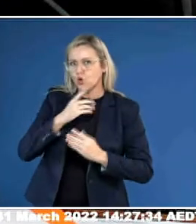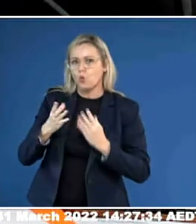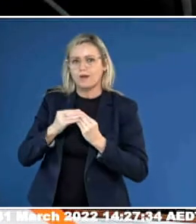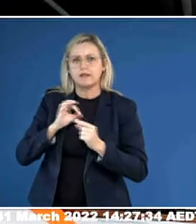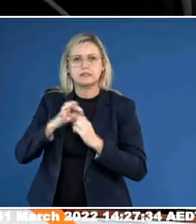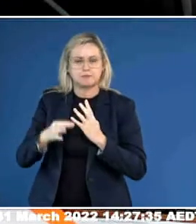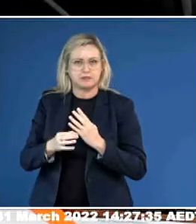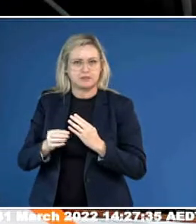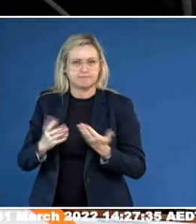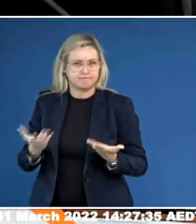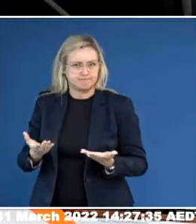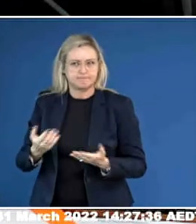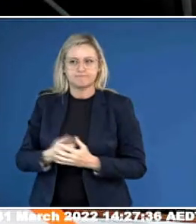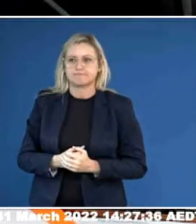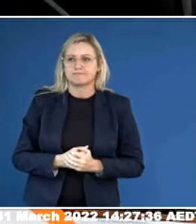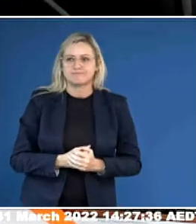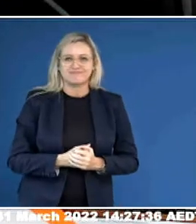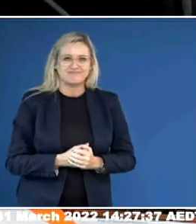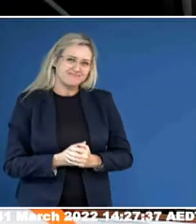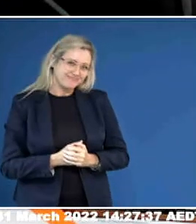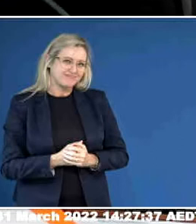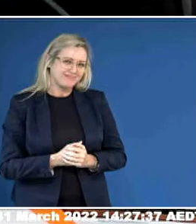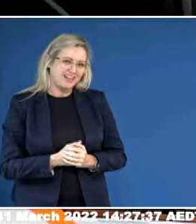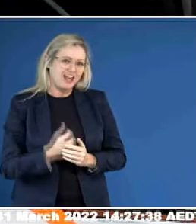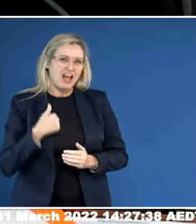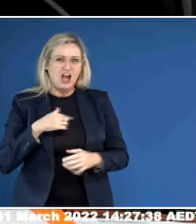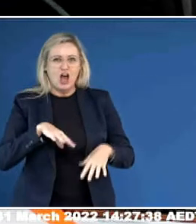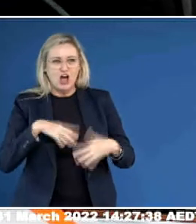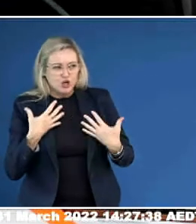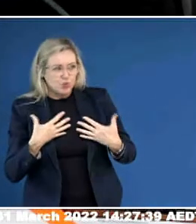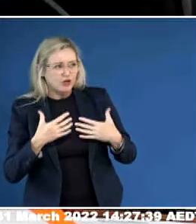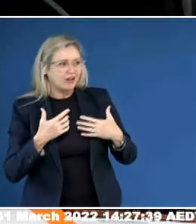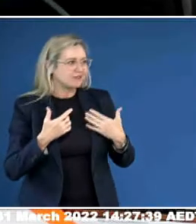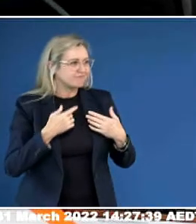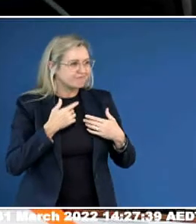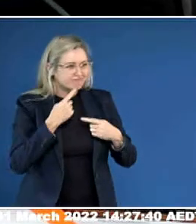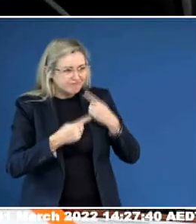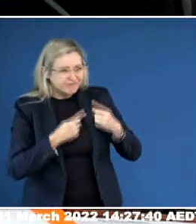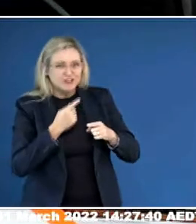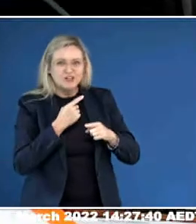I also don't want to get, I guess, too tied up in definitions, but I think it is worth